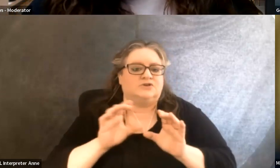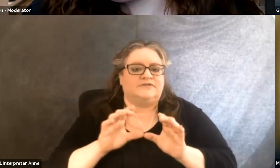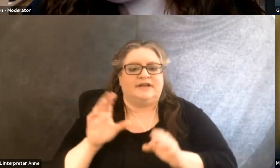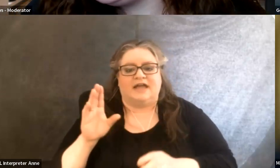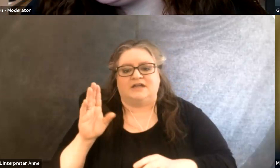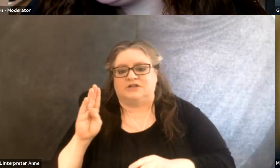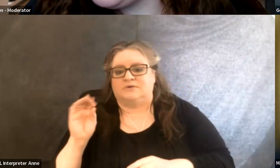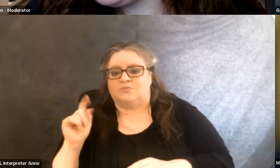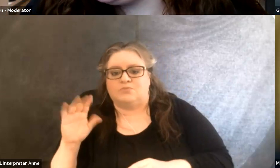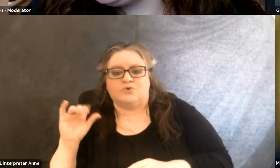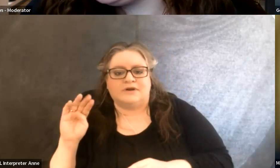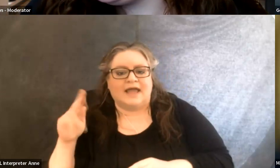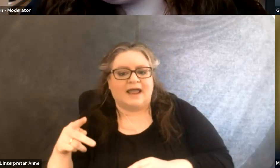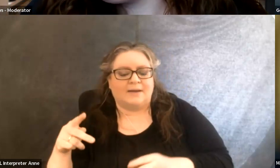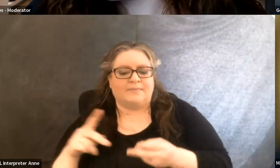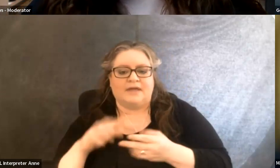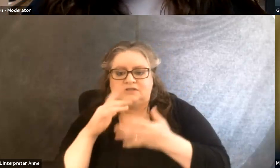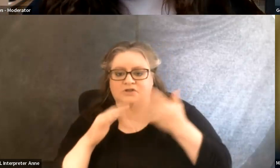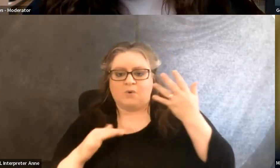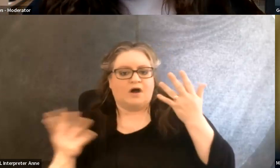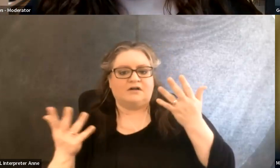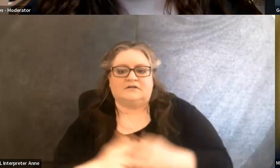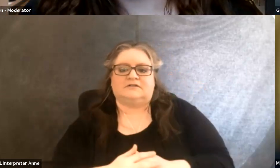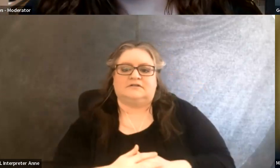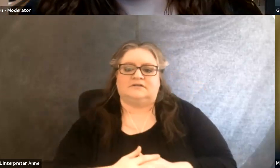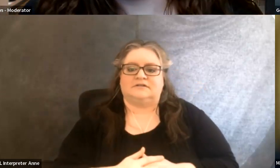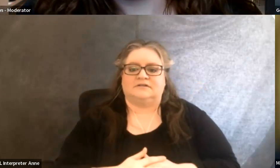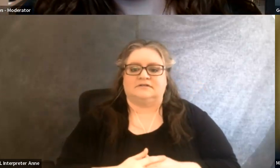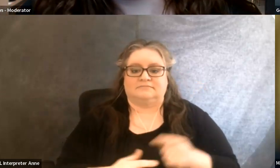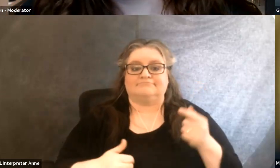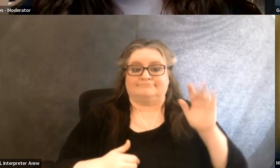and so on?" I will give it a look